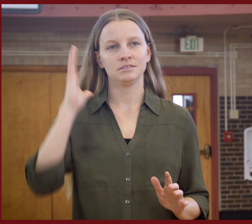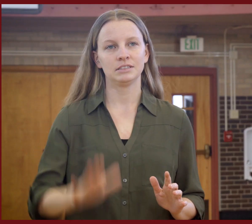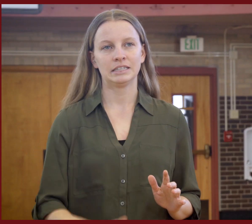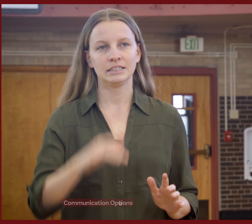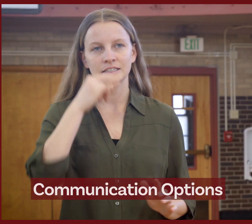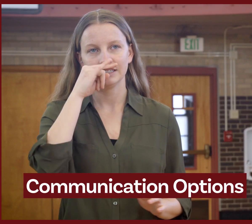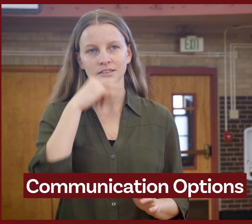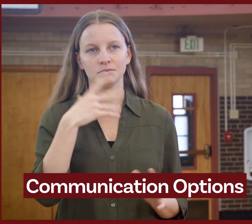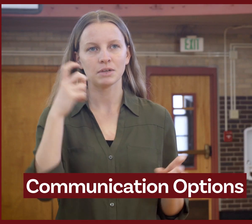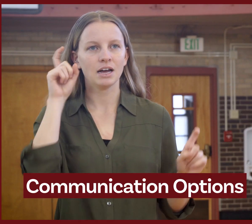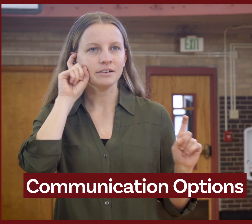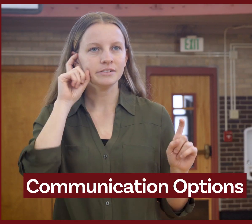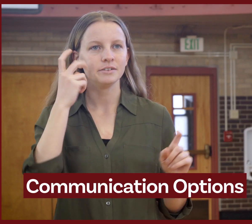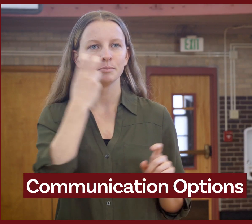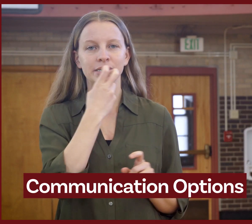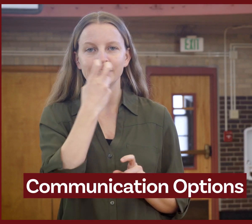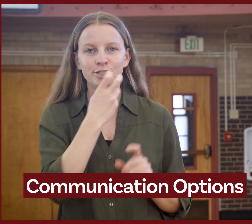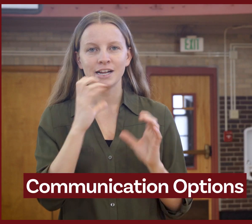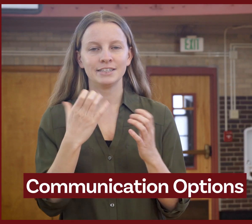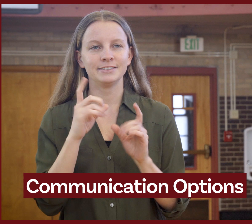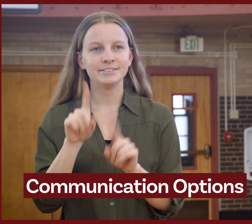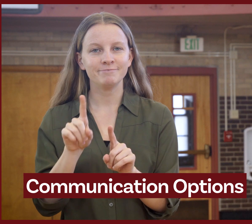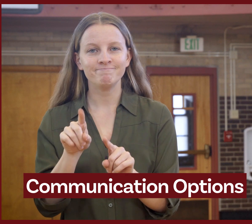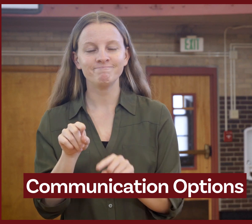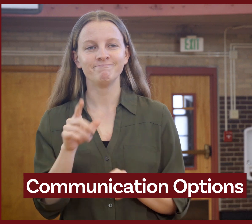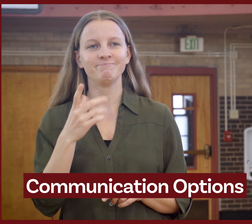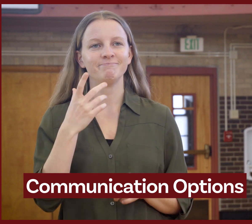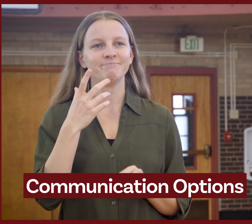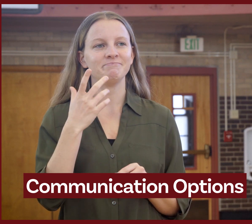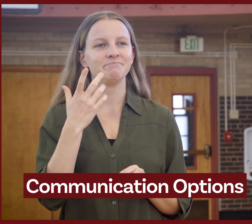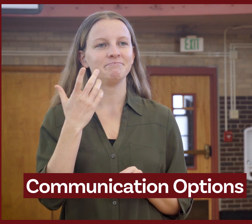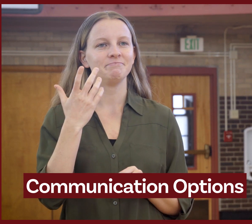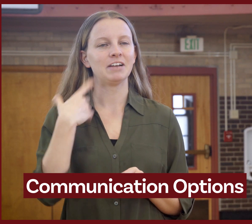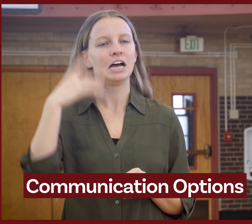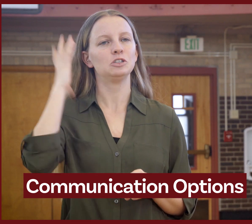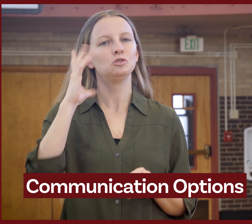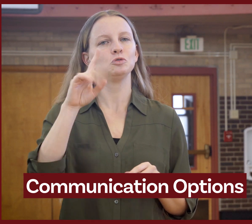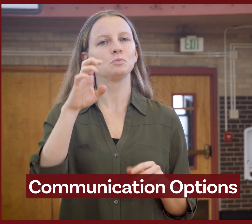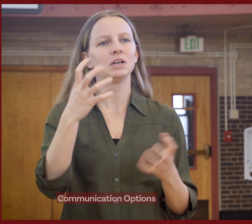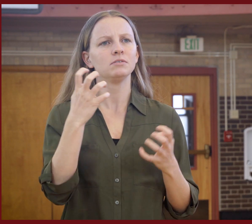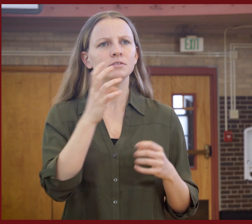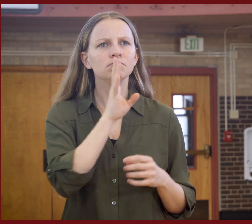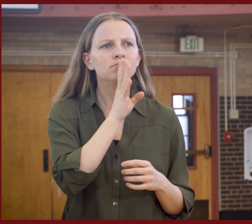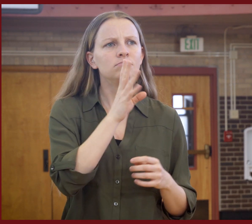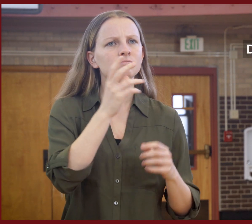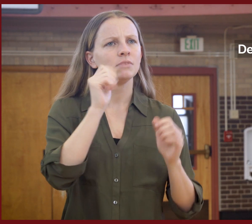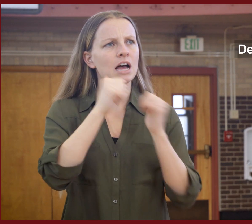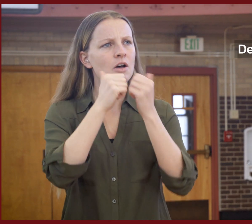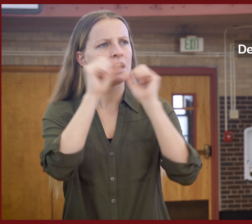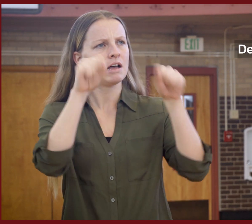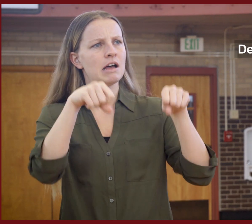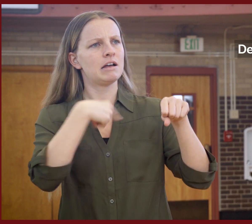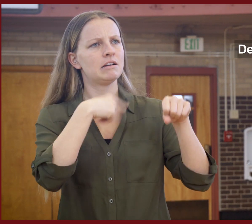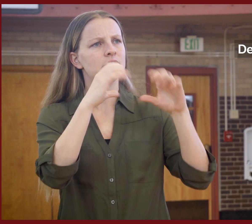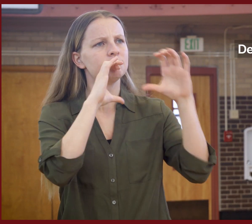When I was a little kid I used to wear hearing aids, attend speech classes. I used to really want to be able to talk and be able to